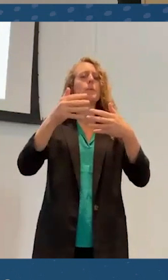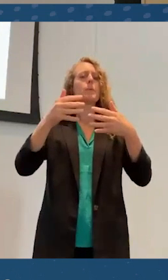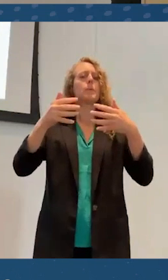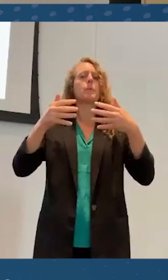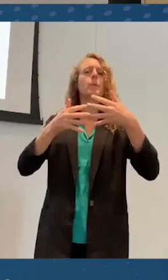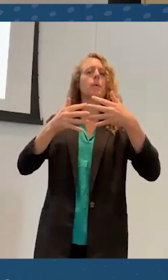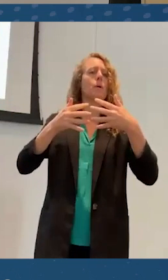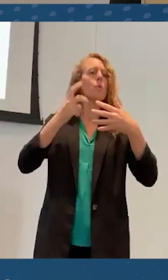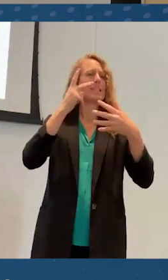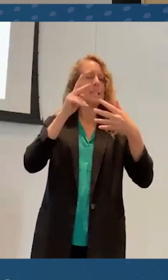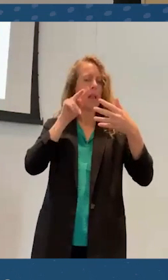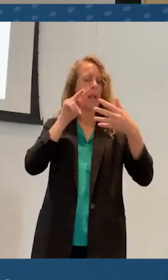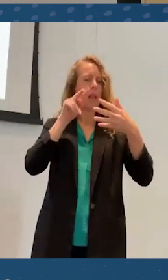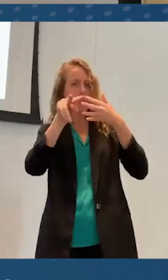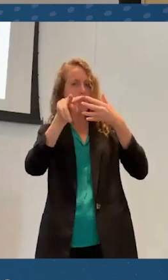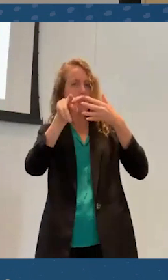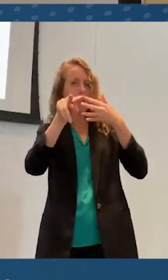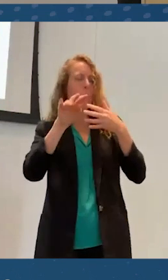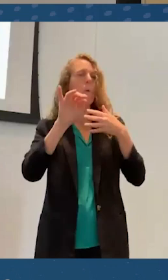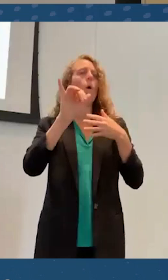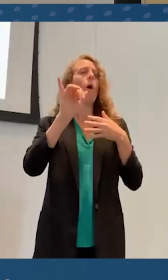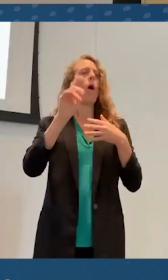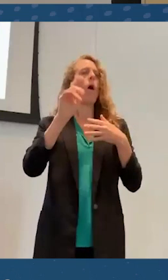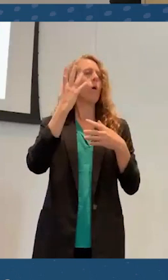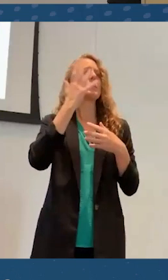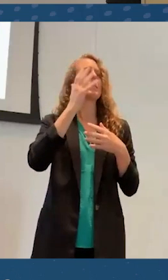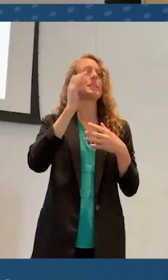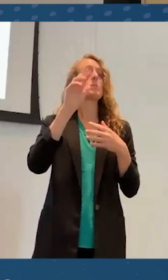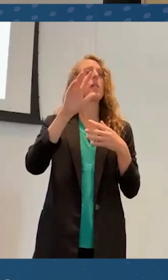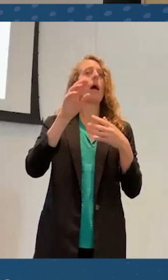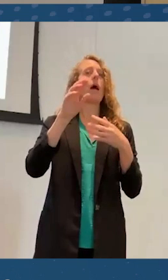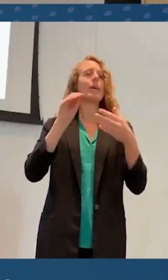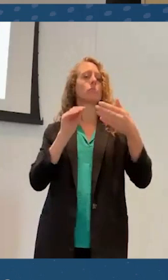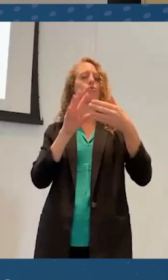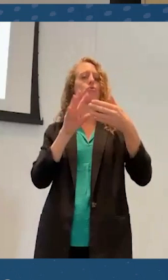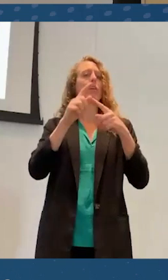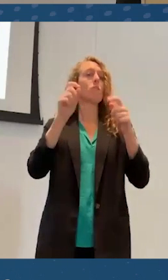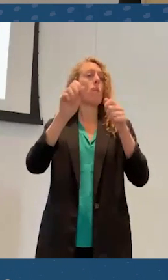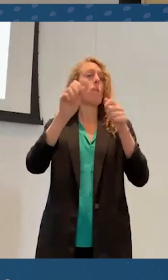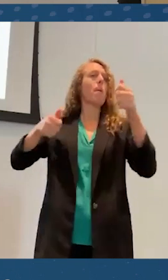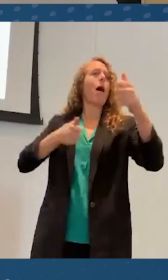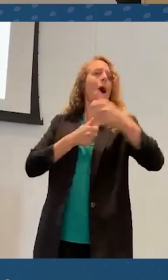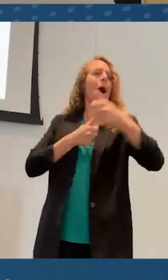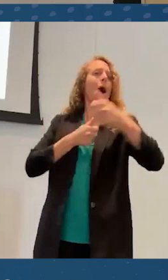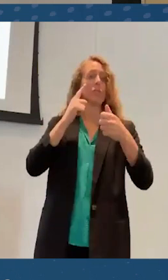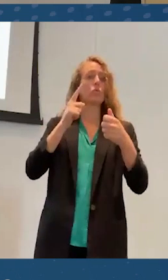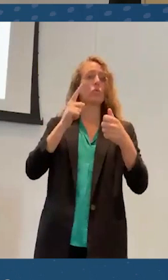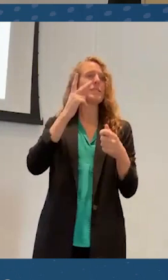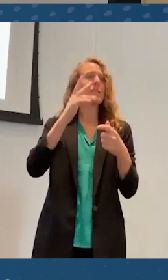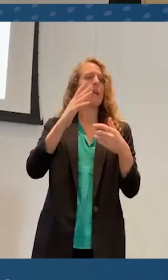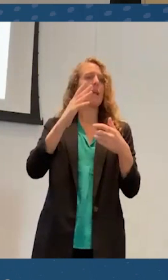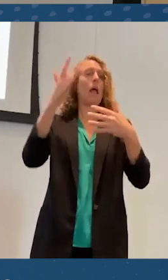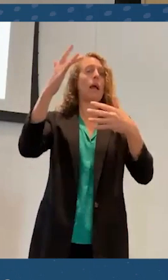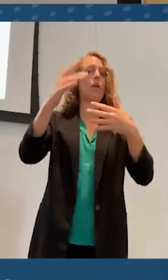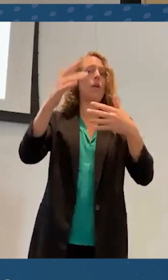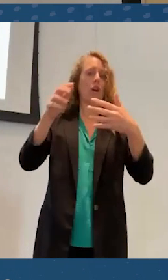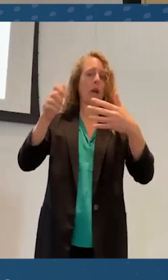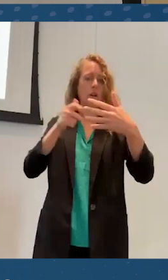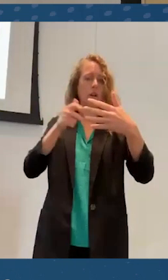which gives the illusion that they are being projected from behind the object. It's the same sort of feeling as seeing a light come